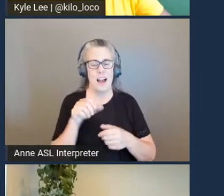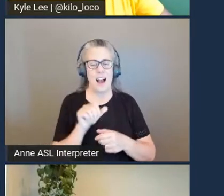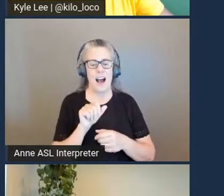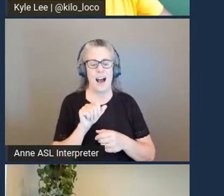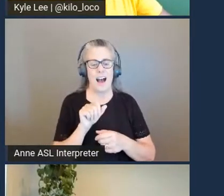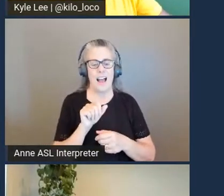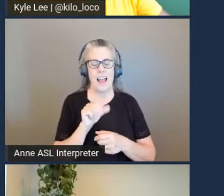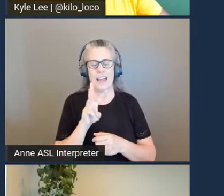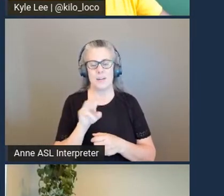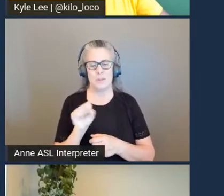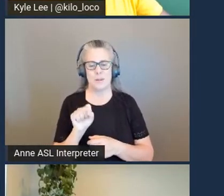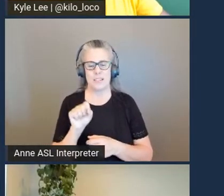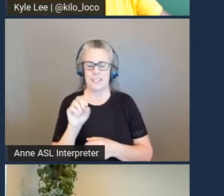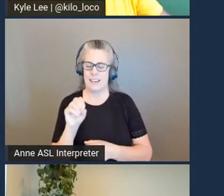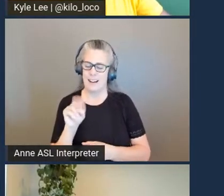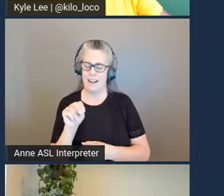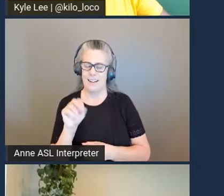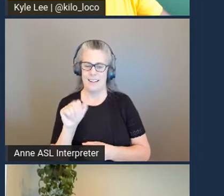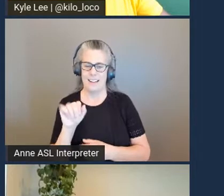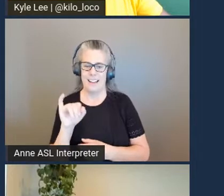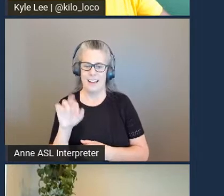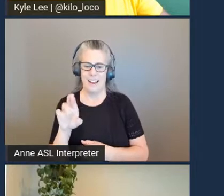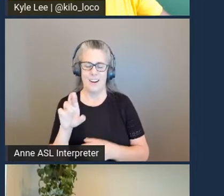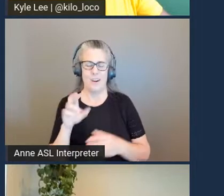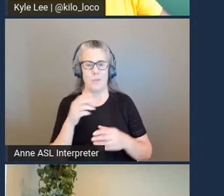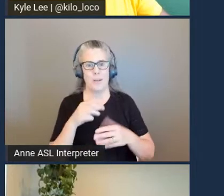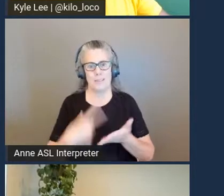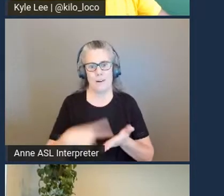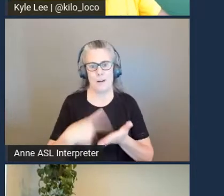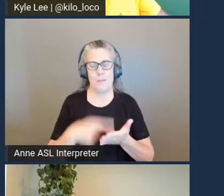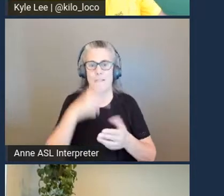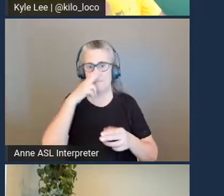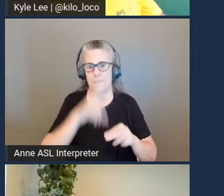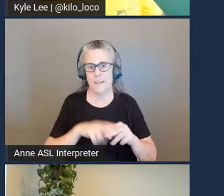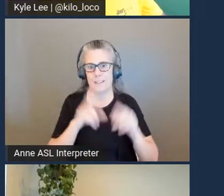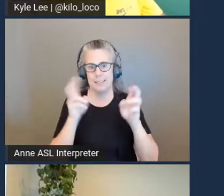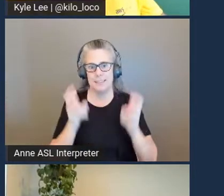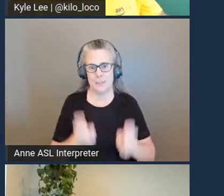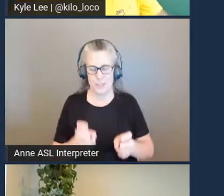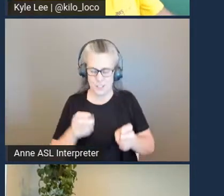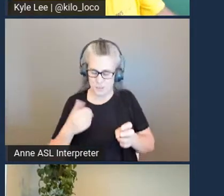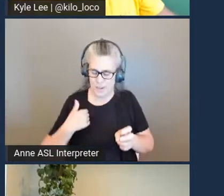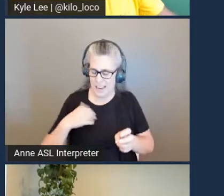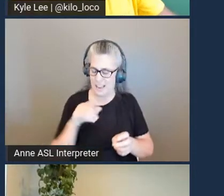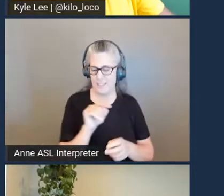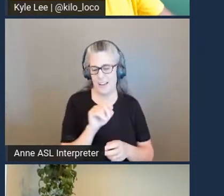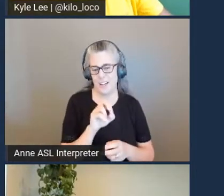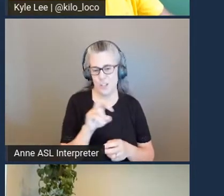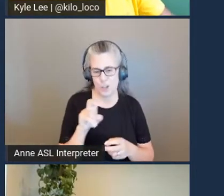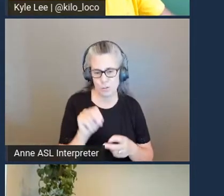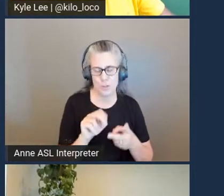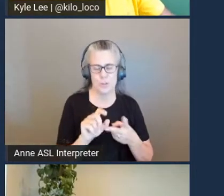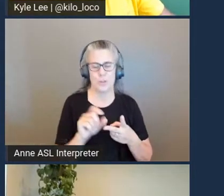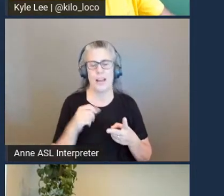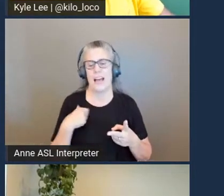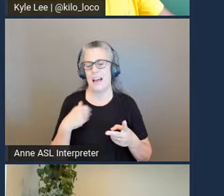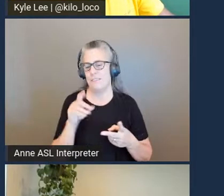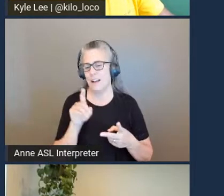on top of AWS. Today, Kyle is here with me, we have Tarun, we have Anne. We have a bunch of wonderful people here talking about Amazon SageMaker.